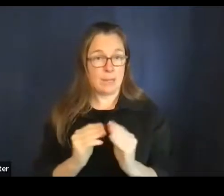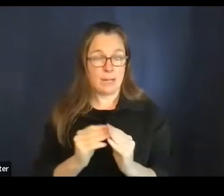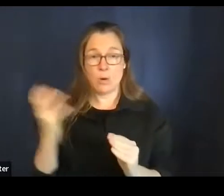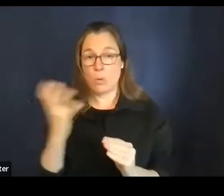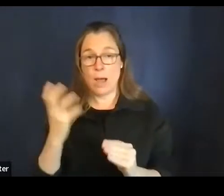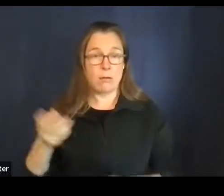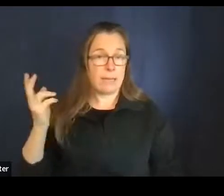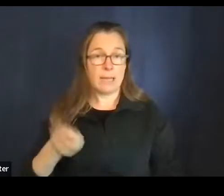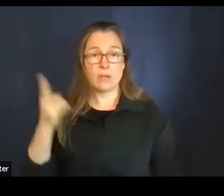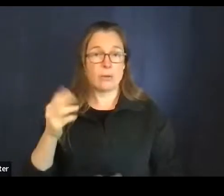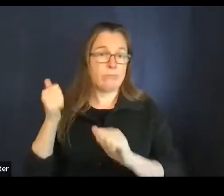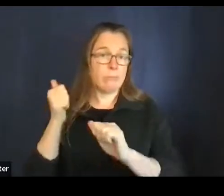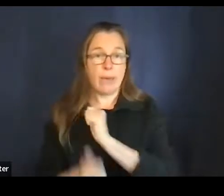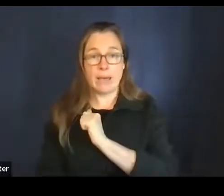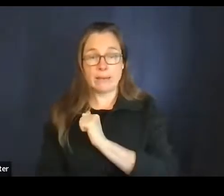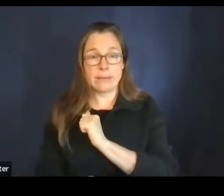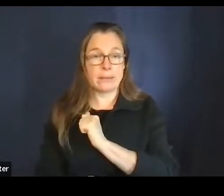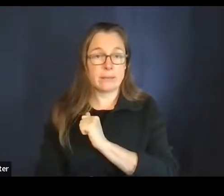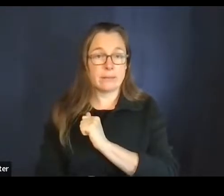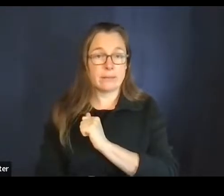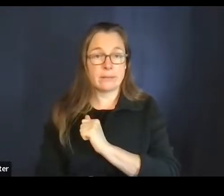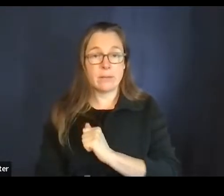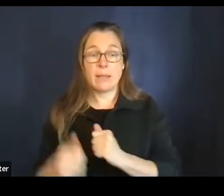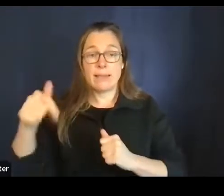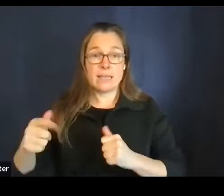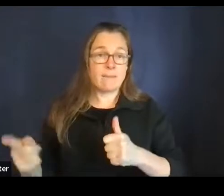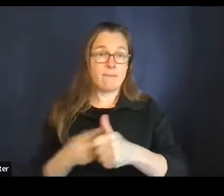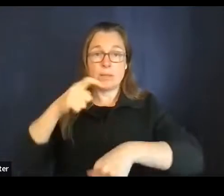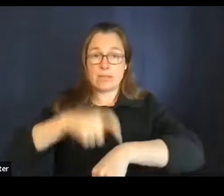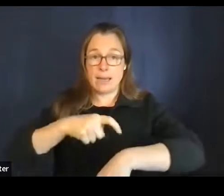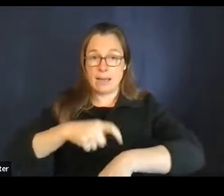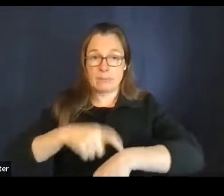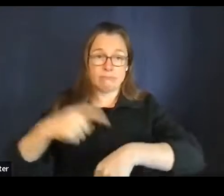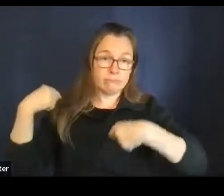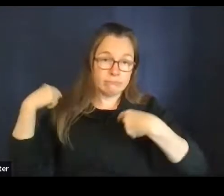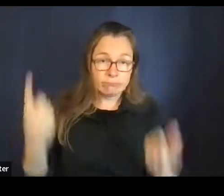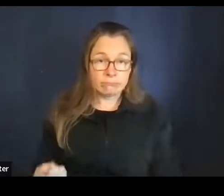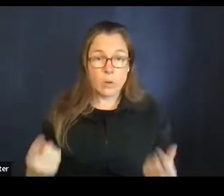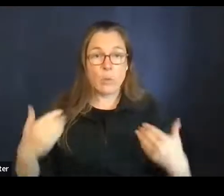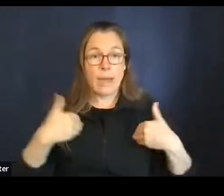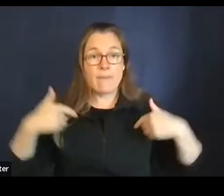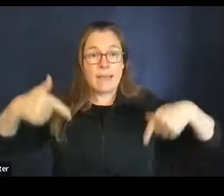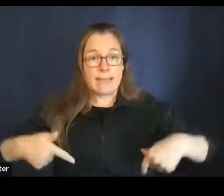passing on Portland's ballot is the first that we've held here in the Lizzie K. Weeks Community Room in the Portland Building.